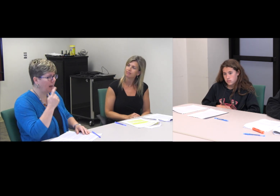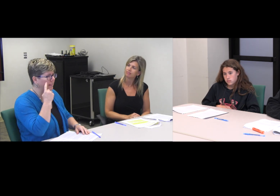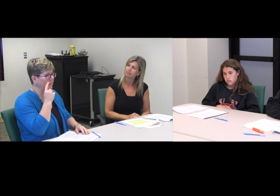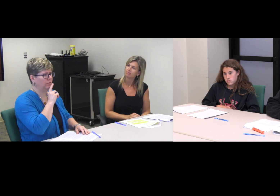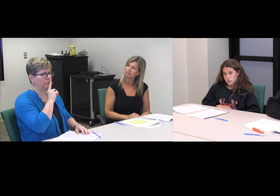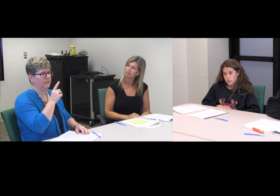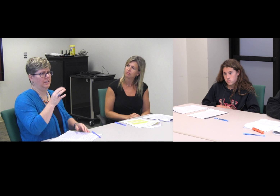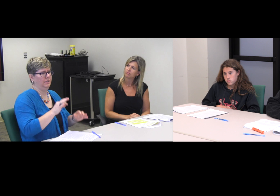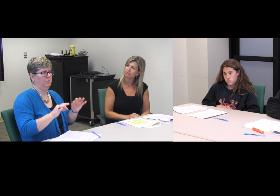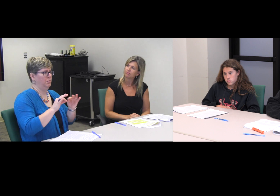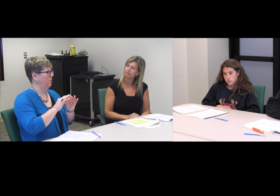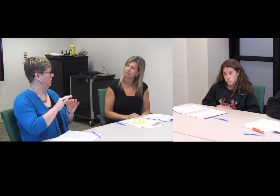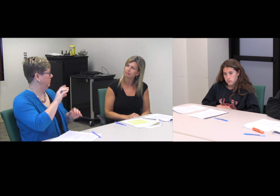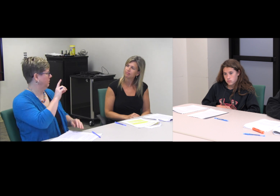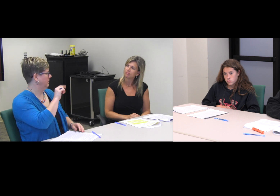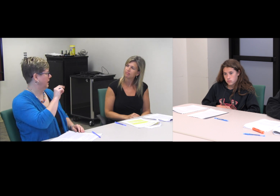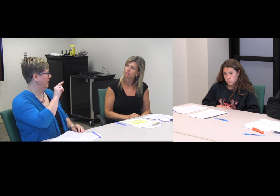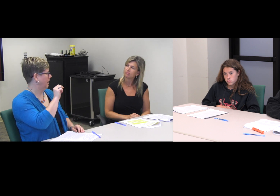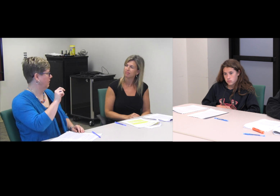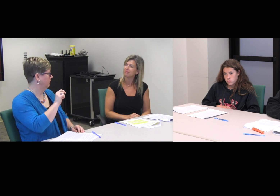Susan: I think it will be good to get more data